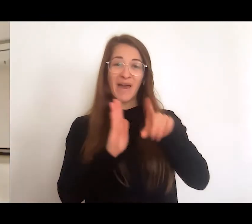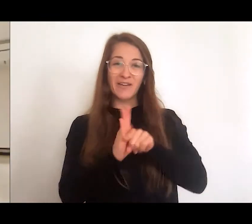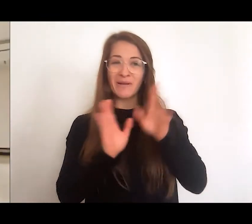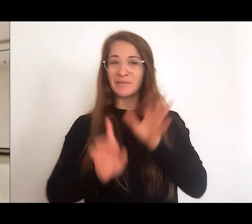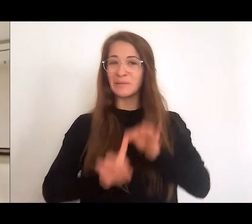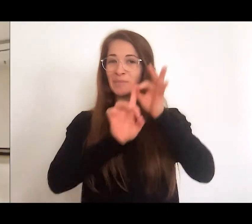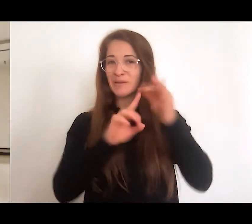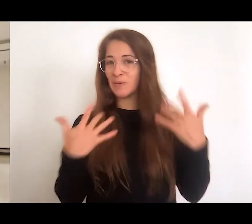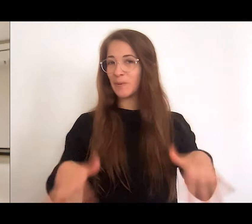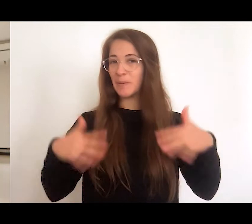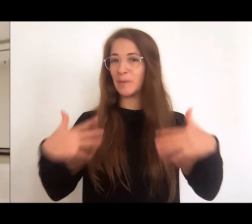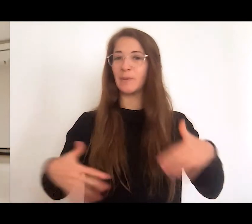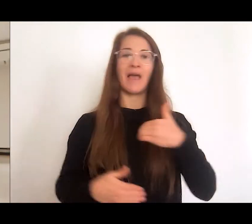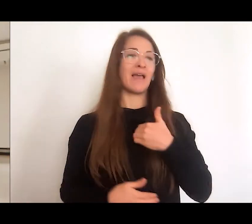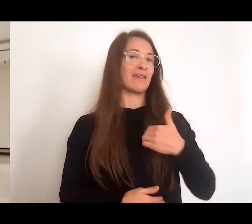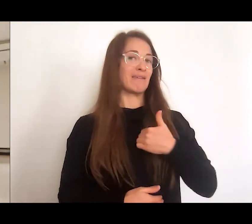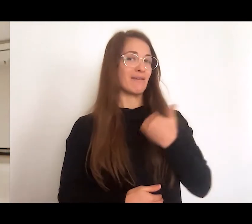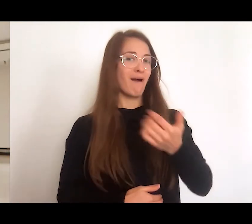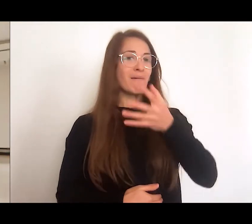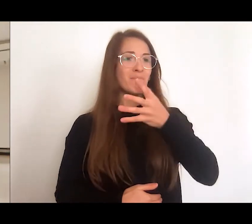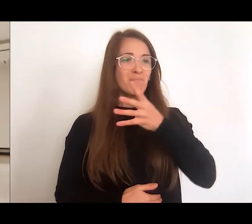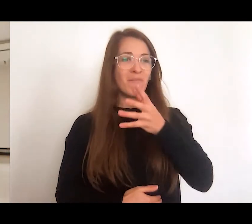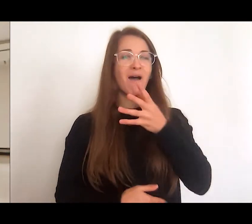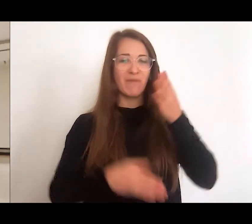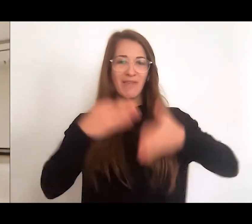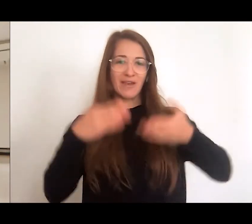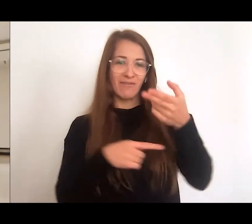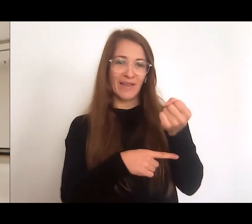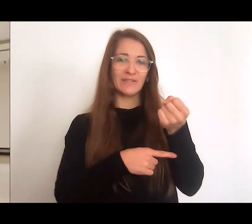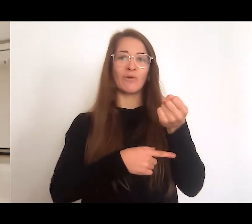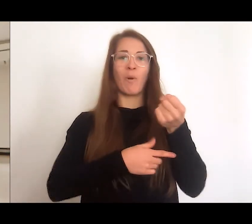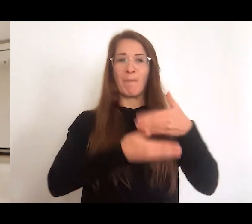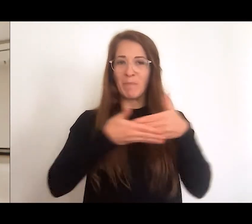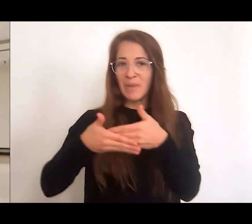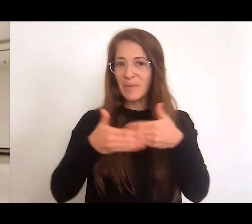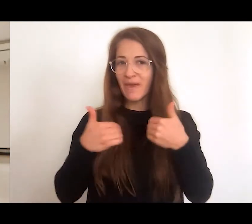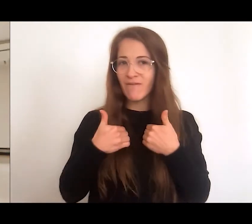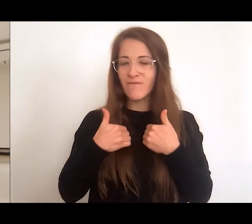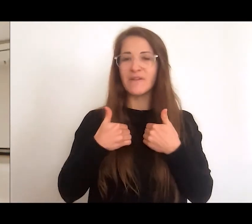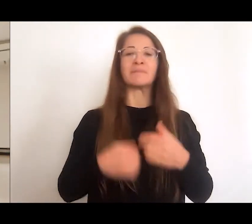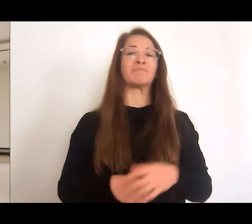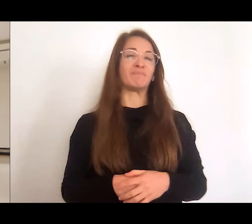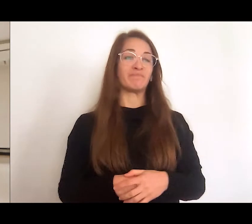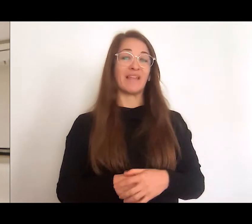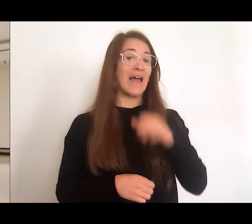I HAVE A NONE-TRADITIONAL BACKGROUND. I WAS A YOUNG MOM AT THE END OF HIGH SCHOOL.